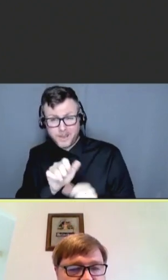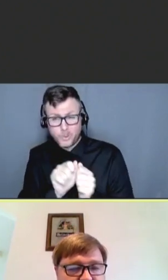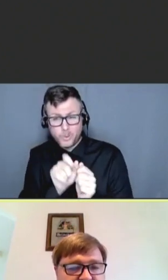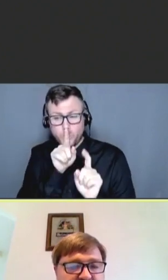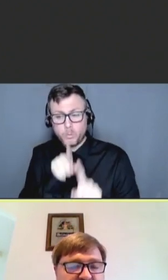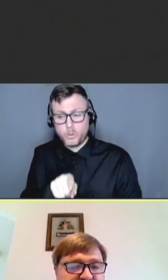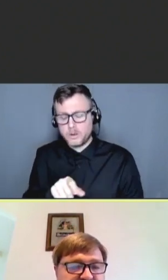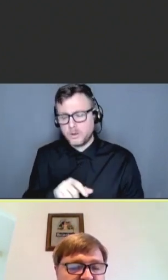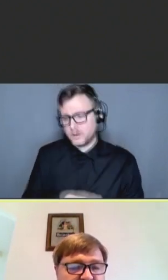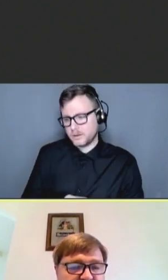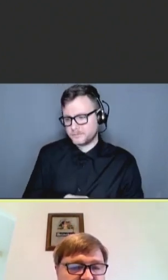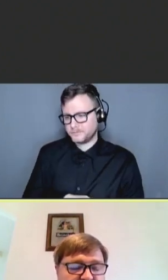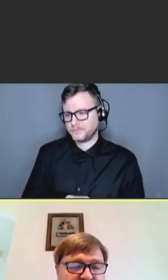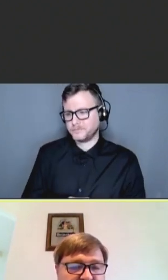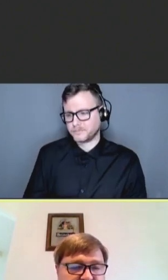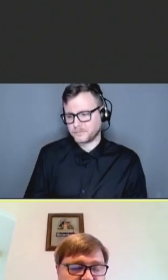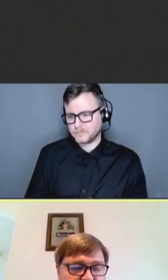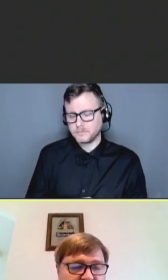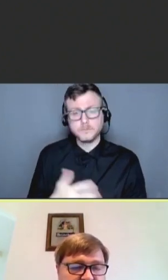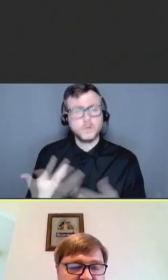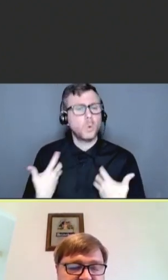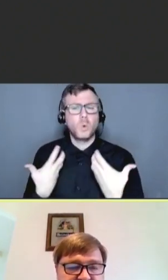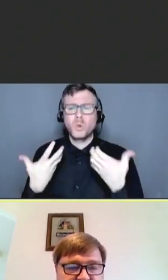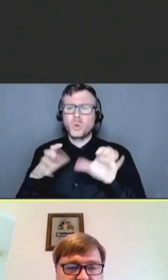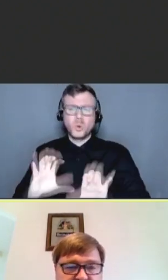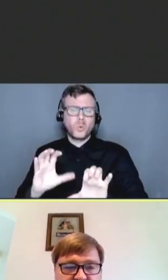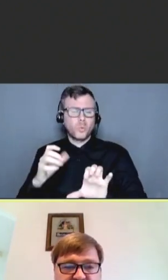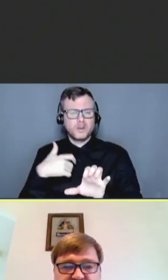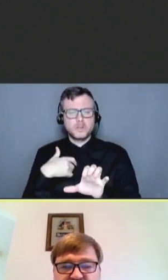And then, we also don't want to throw away the lessons that have been learned